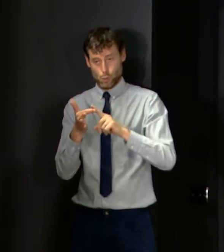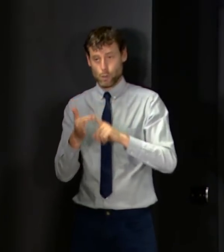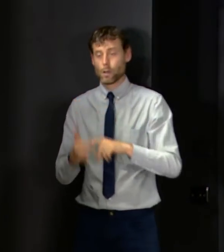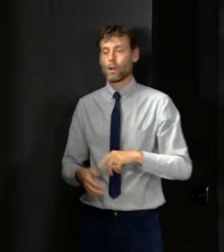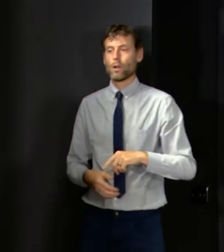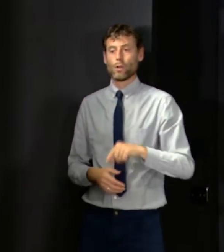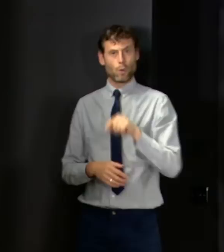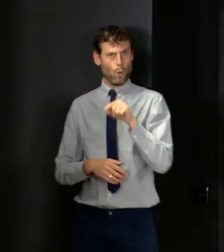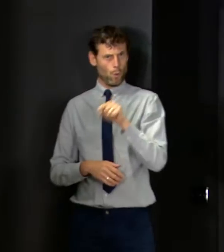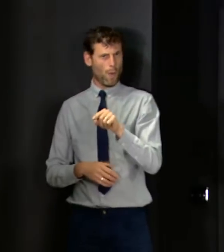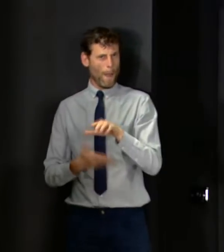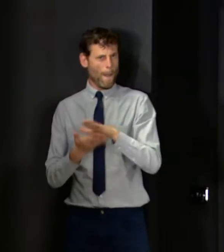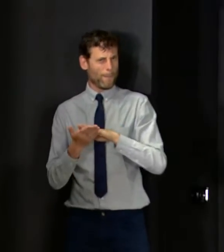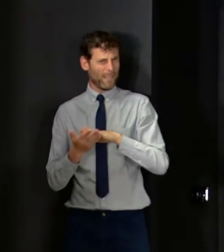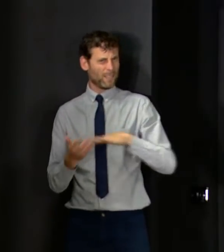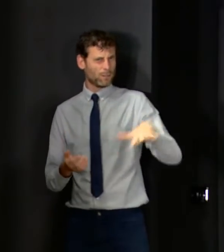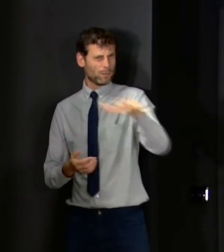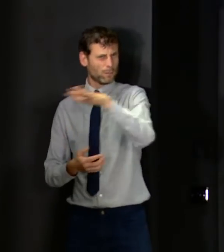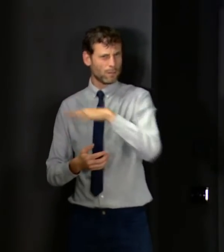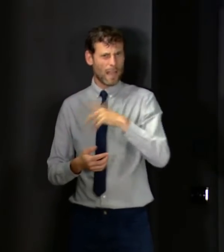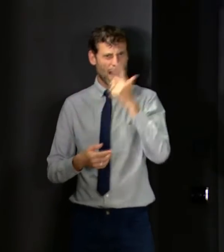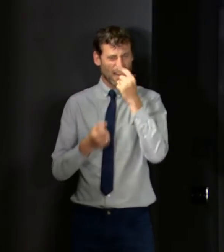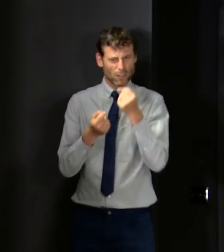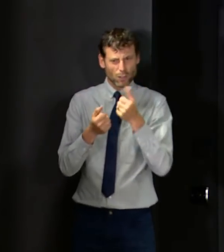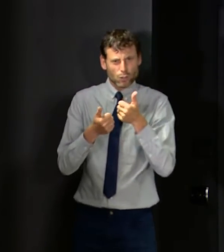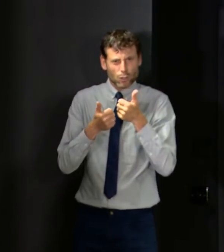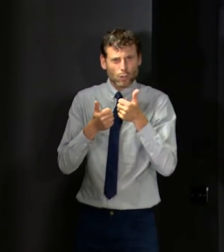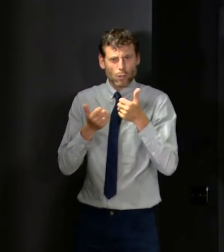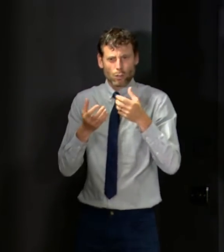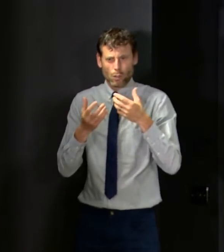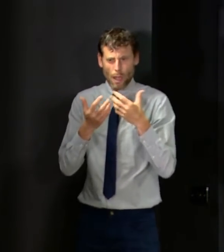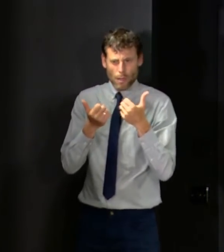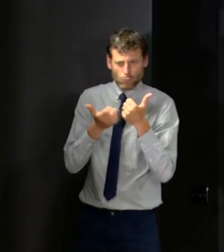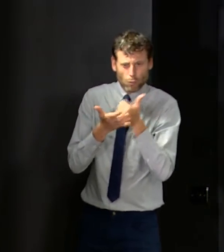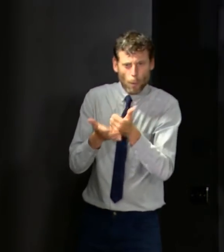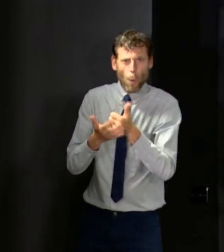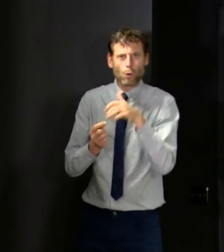local businesses that have been closed by shopping locally. The Scottish